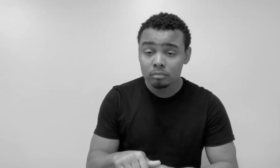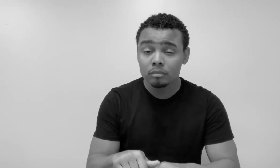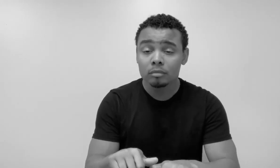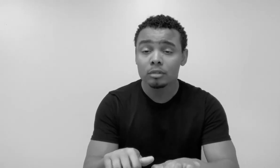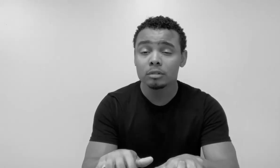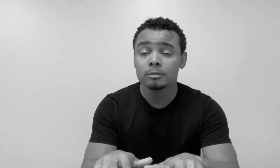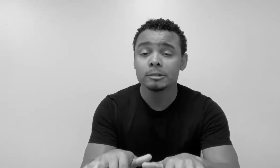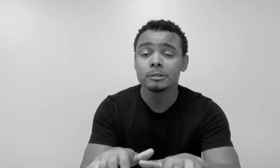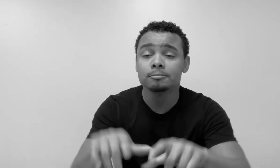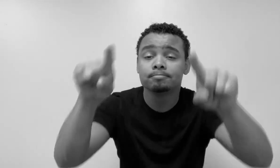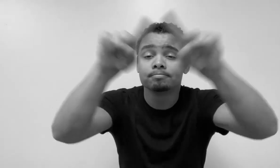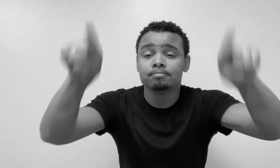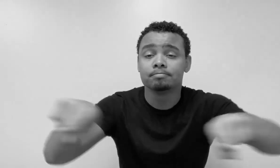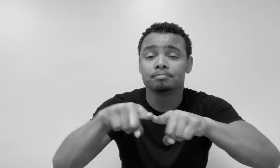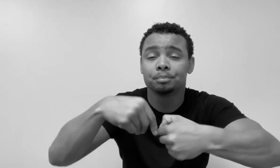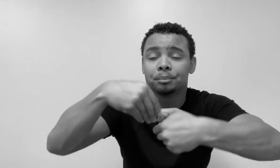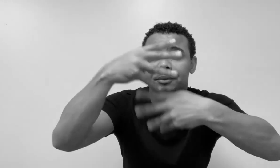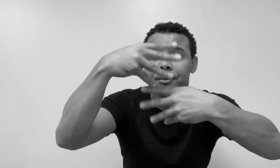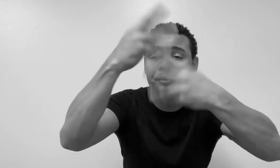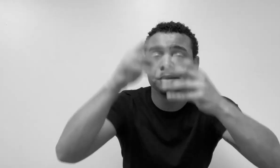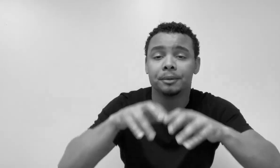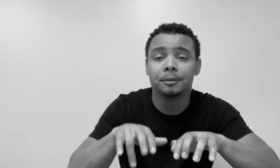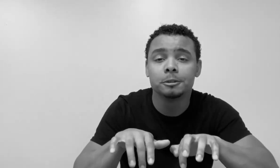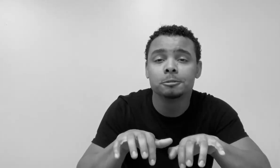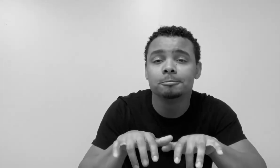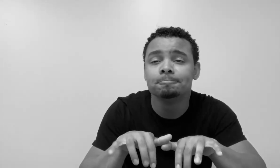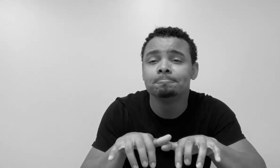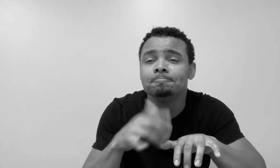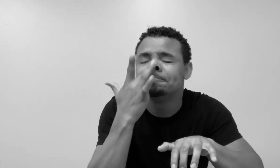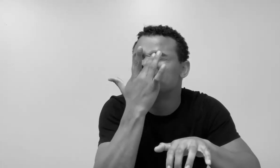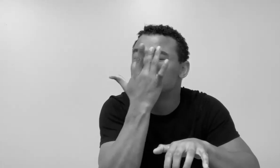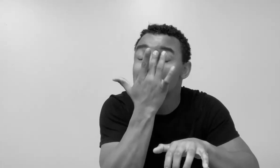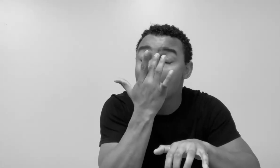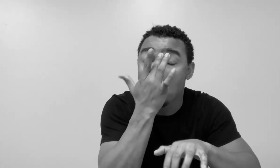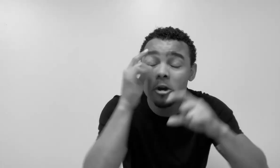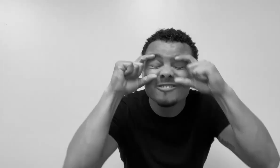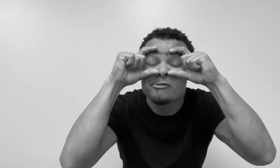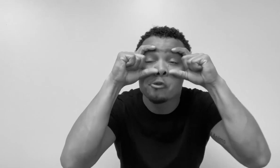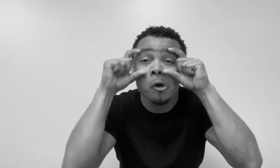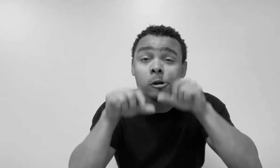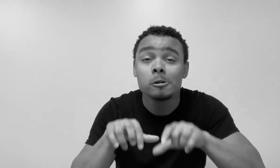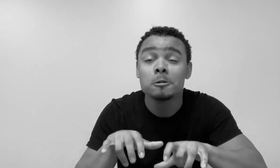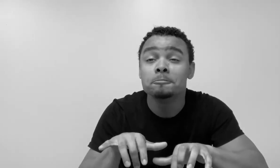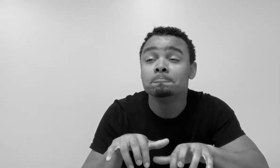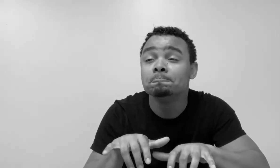TARGET 1 ACQUIRED HUMAN MALE CLERICAL